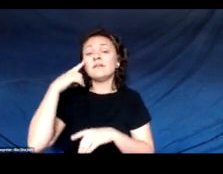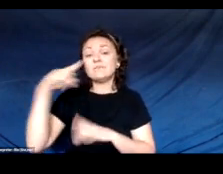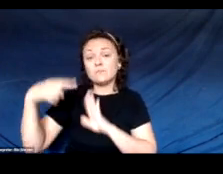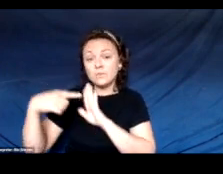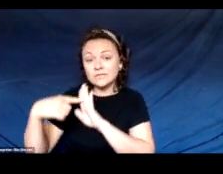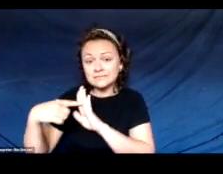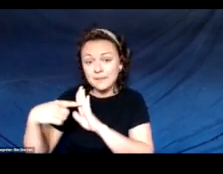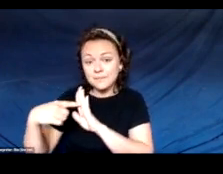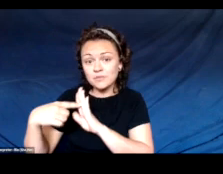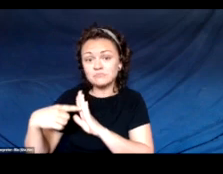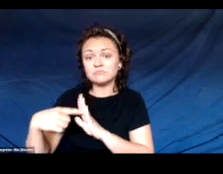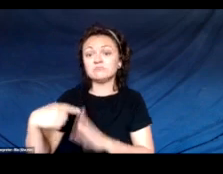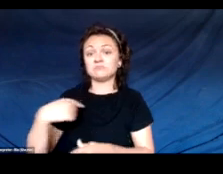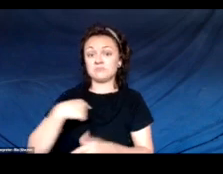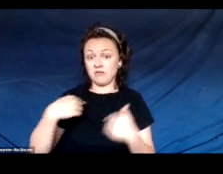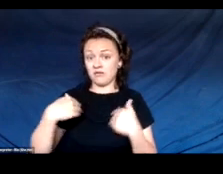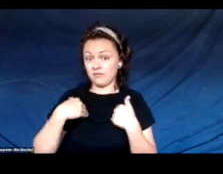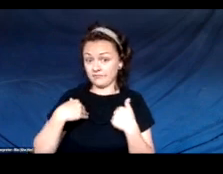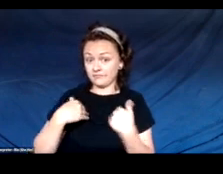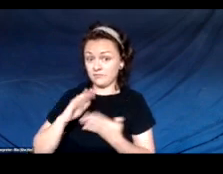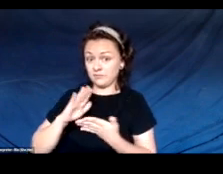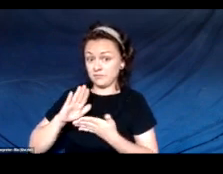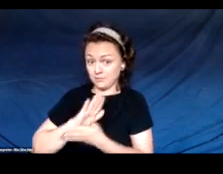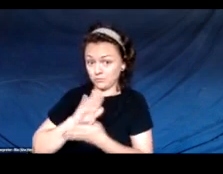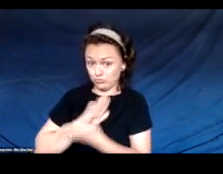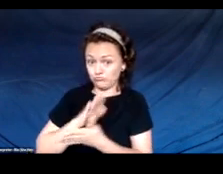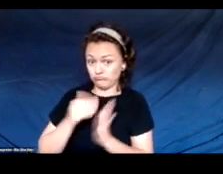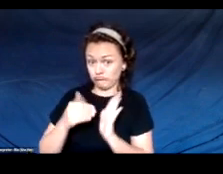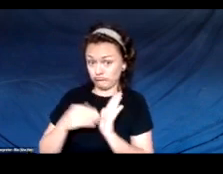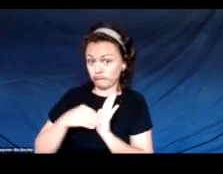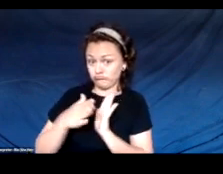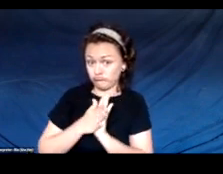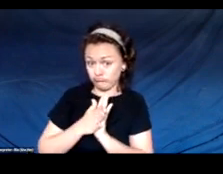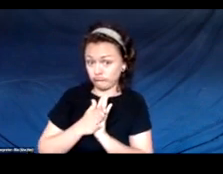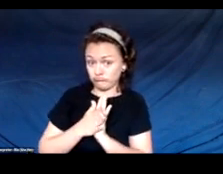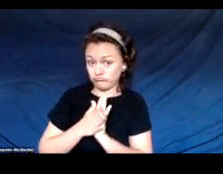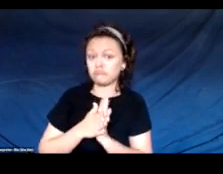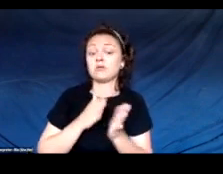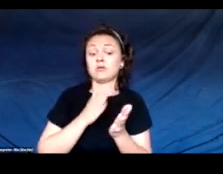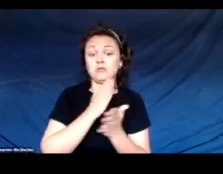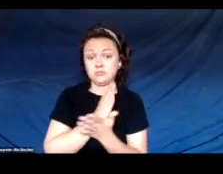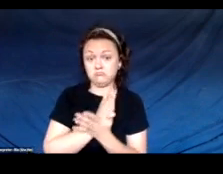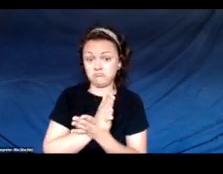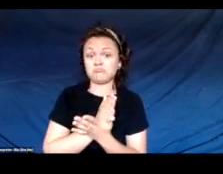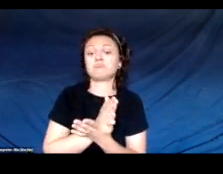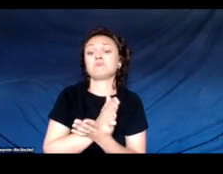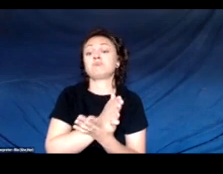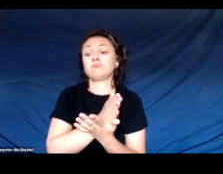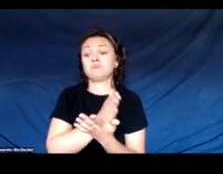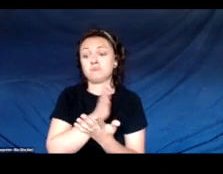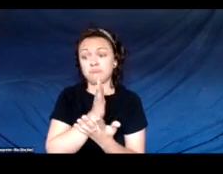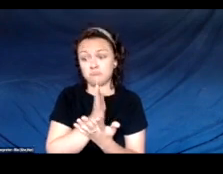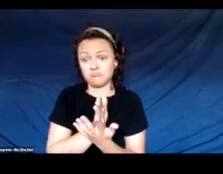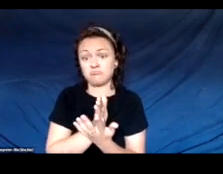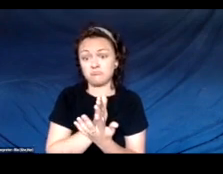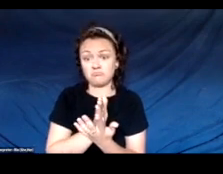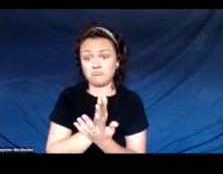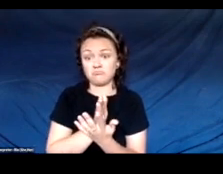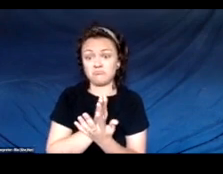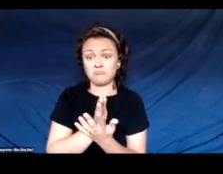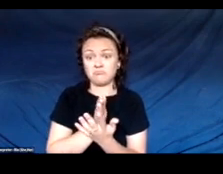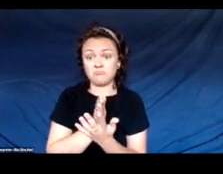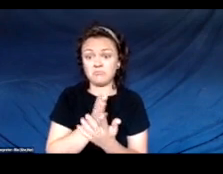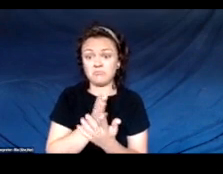have Apert and with that comes like facial impairment .